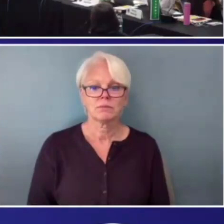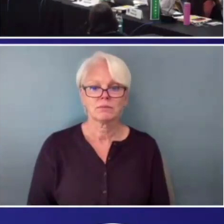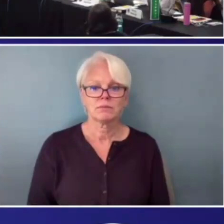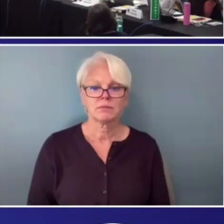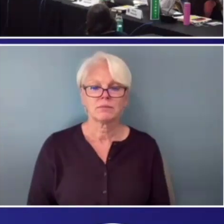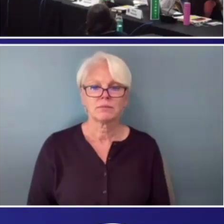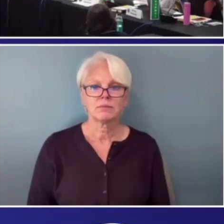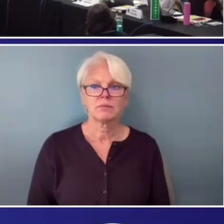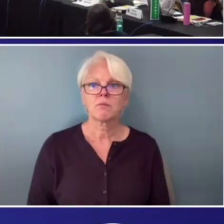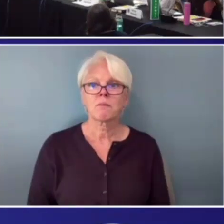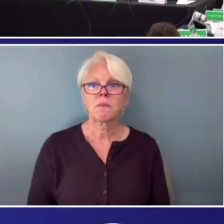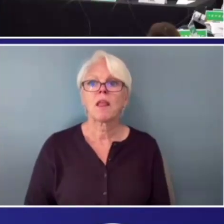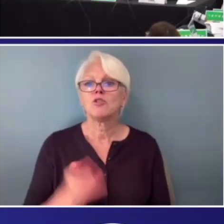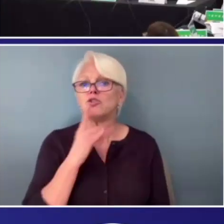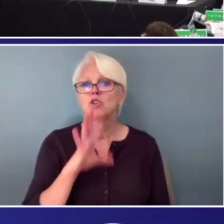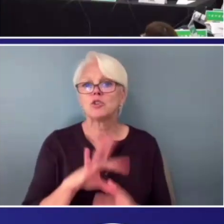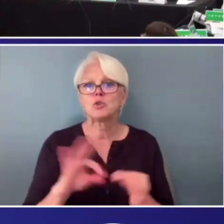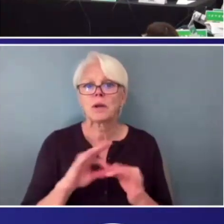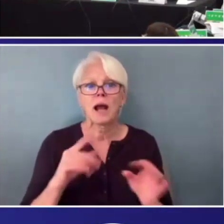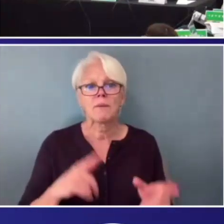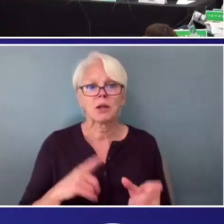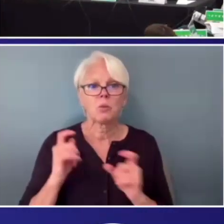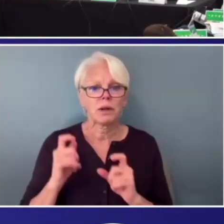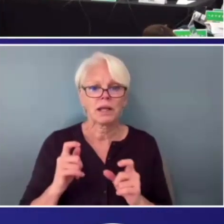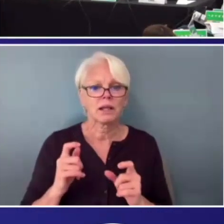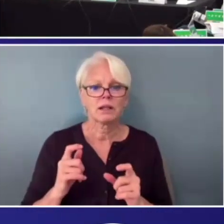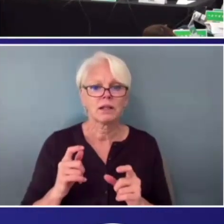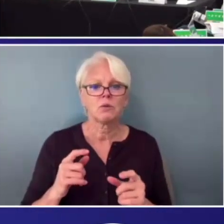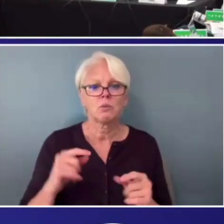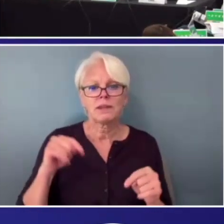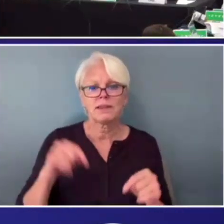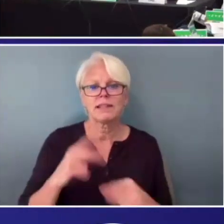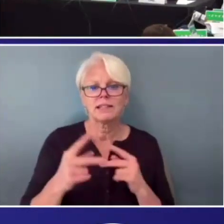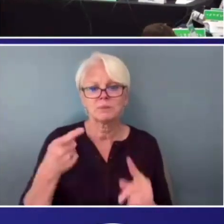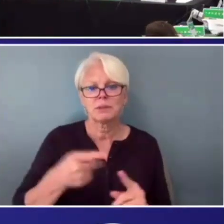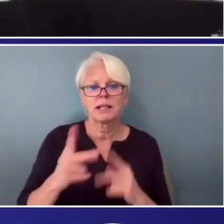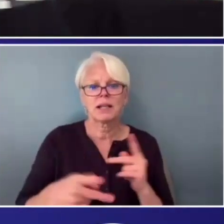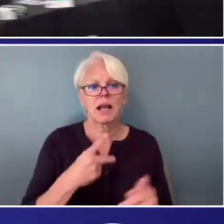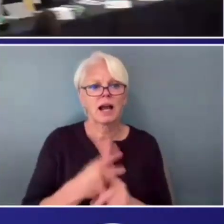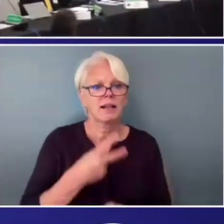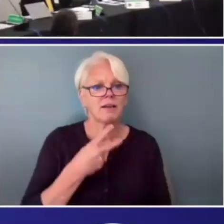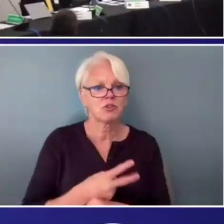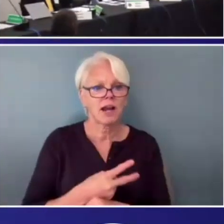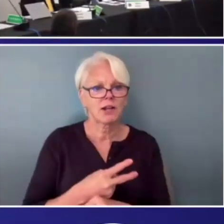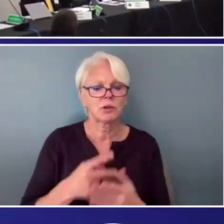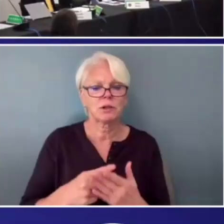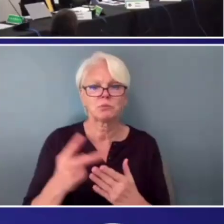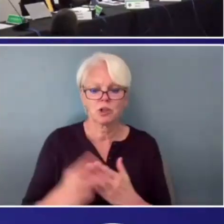Just to comment real quick with these particular types of graduate programs that lead to licensure.